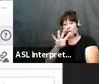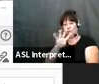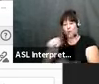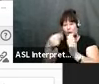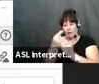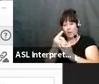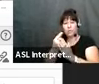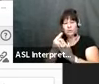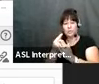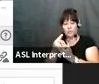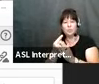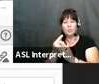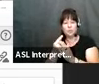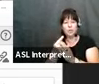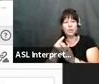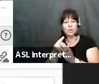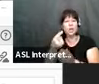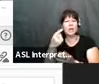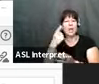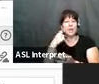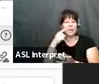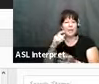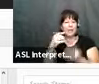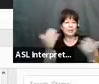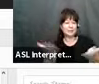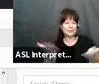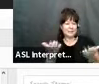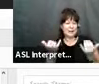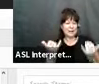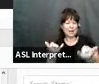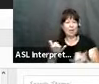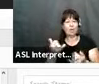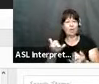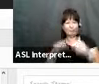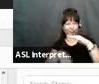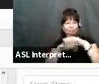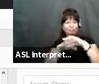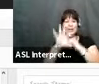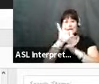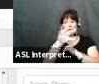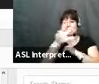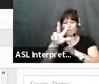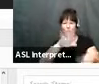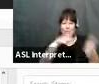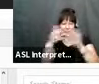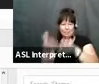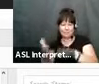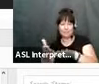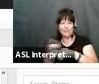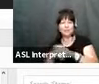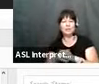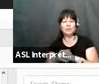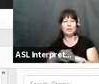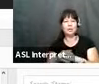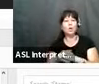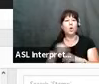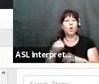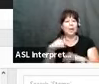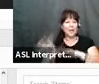to ninety three for Sonoma County. And we've had seven hundred and seventy one additional tests for a total of one hundred and four